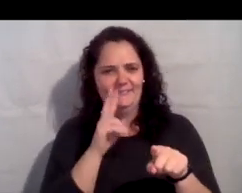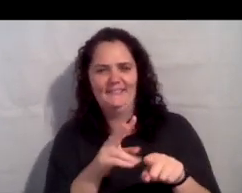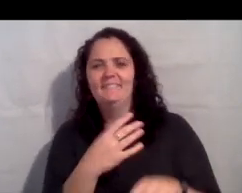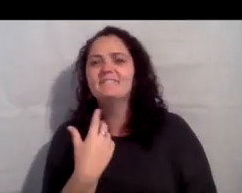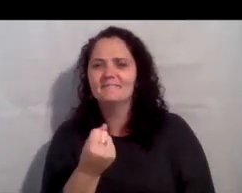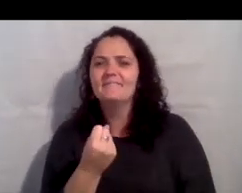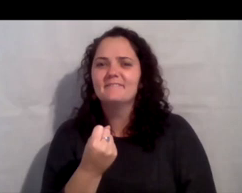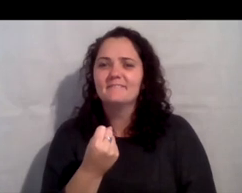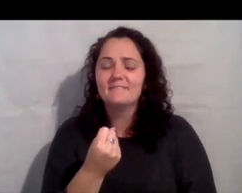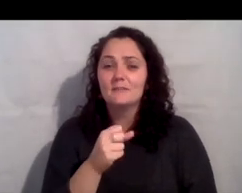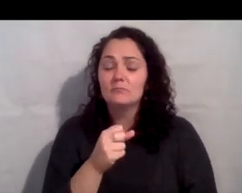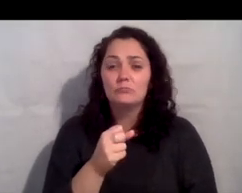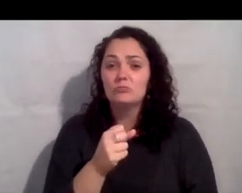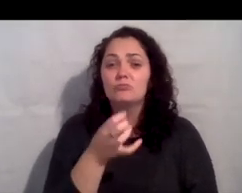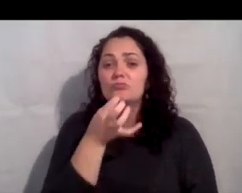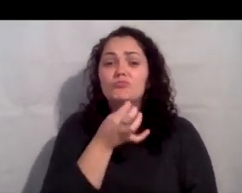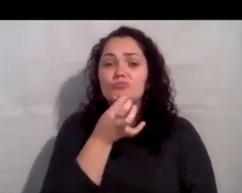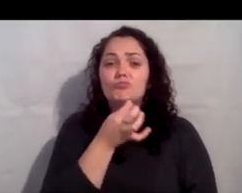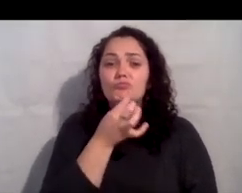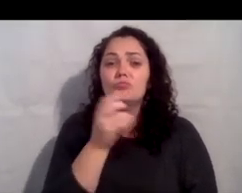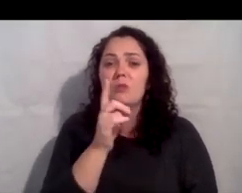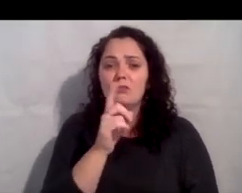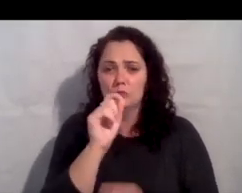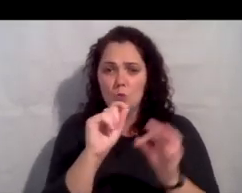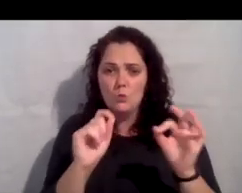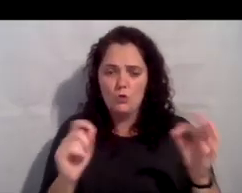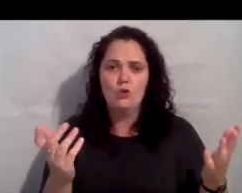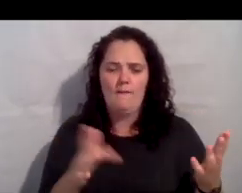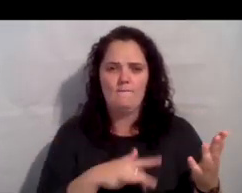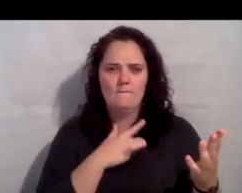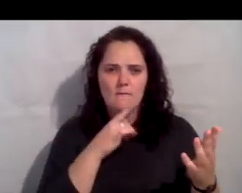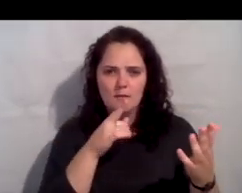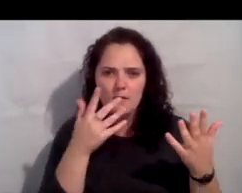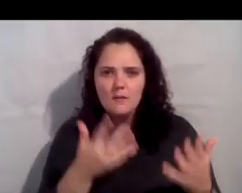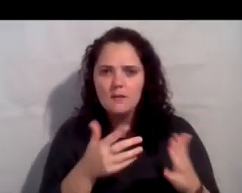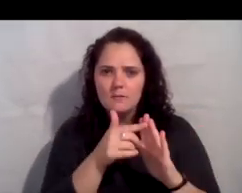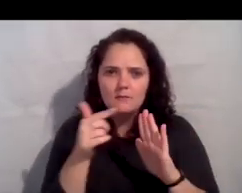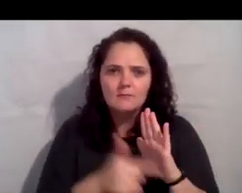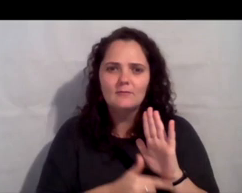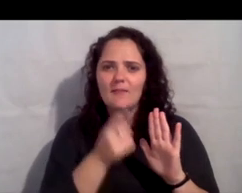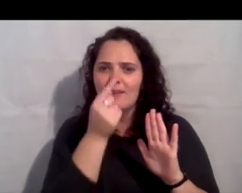you can do with very little information with these gestural lines, really beautiful gestural lines. And then the next Molvig, you'll see the